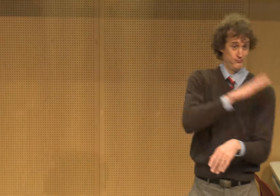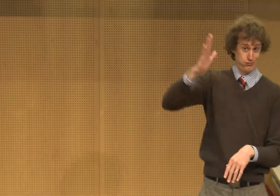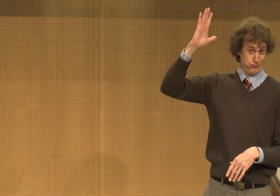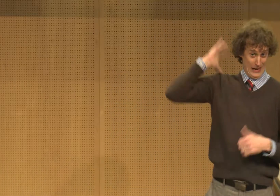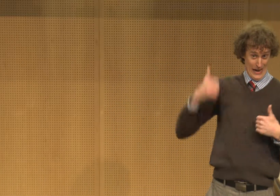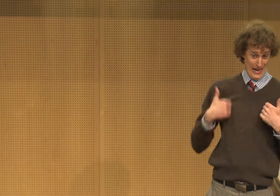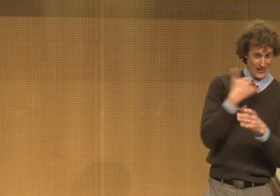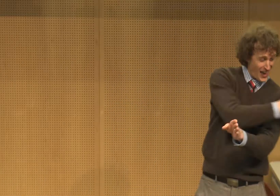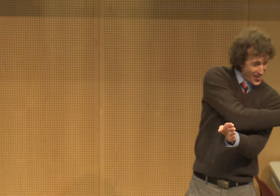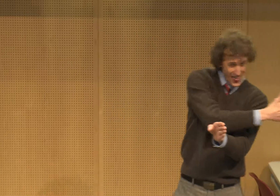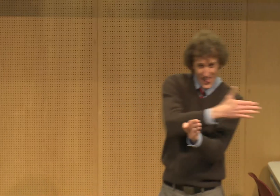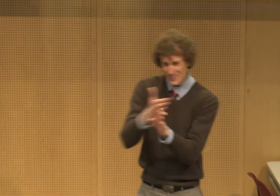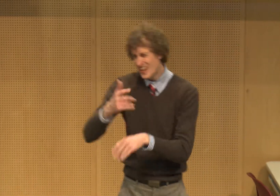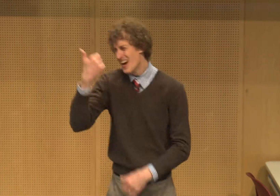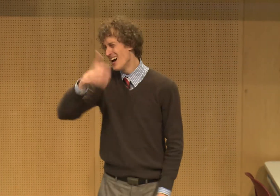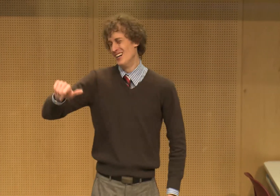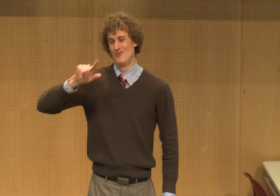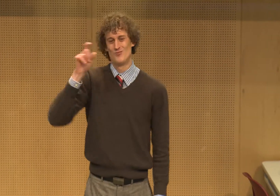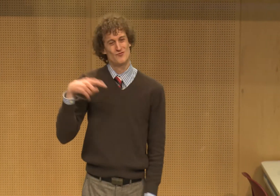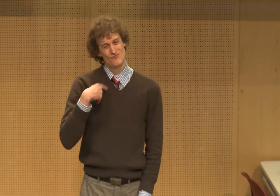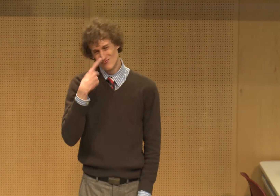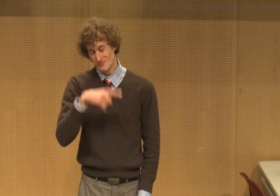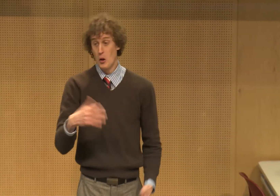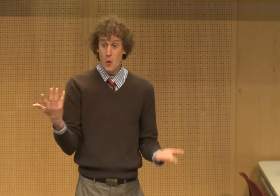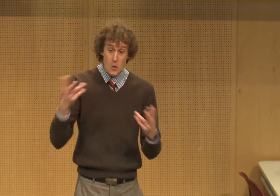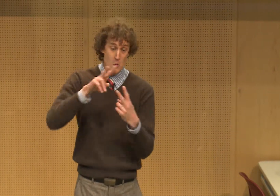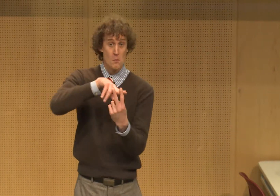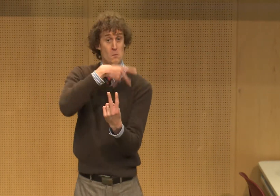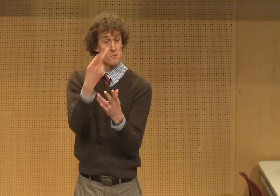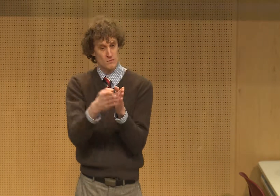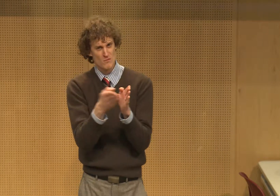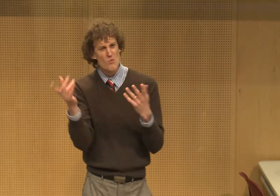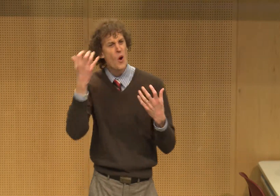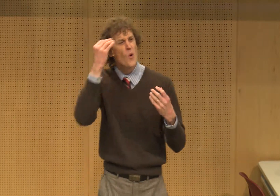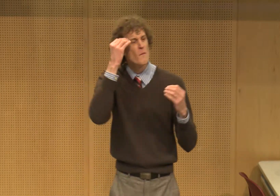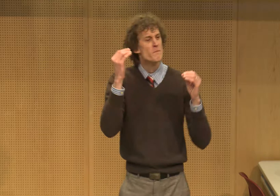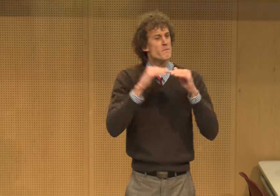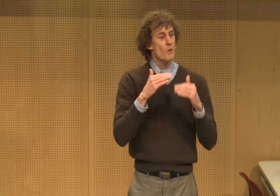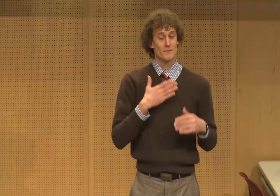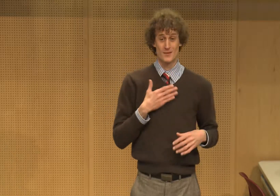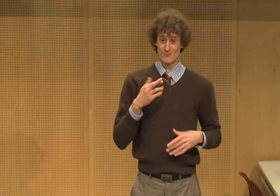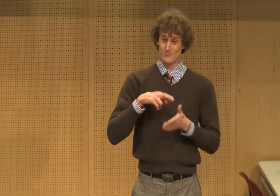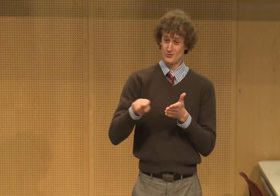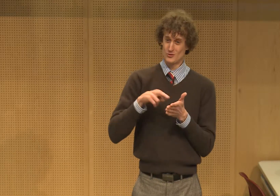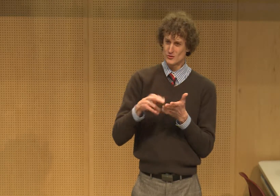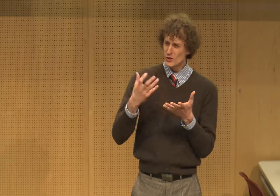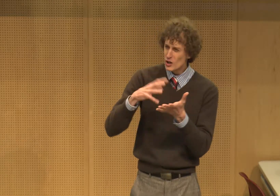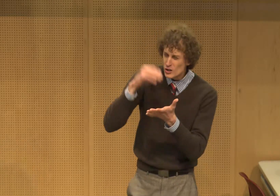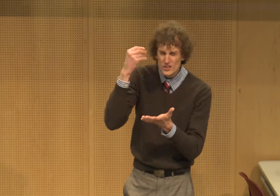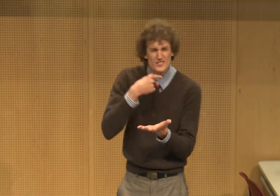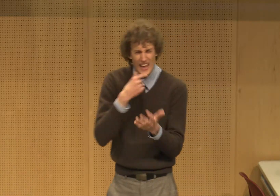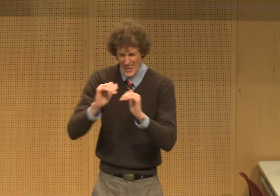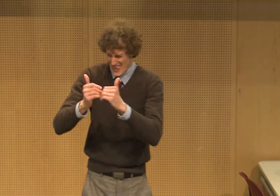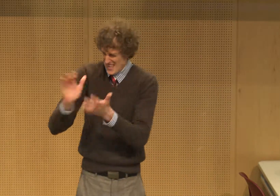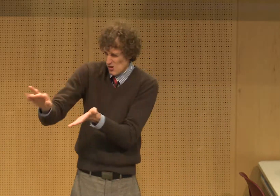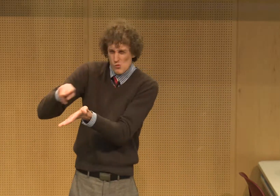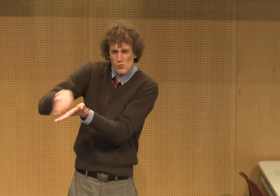So I've told you a little bit about my life to date and my PhD work, and now, you know, for example,